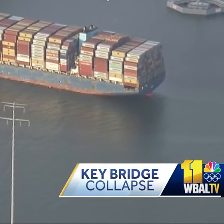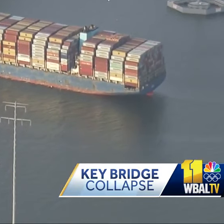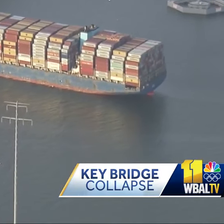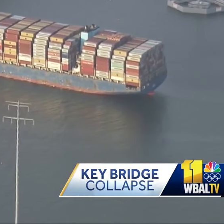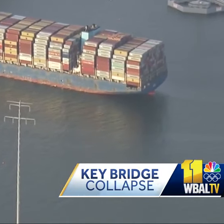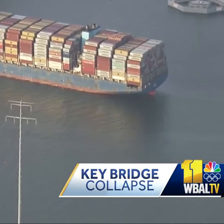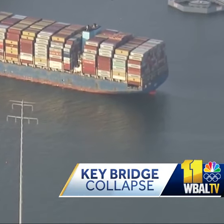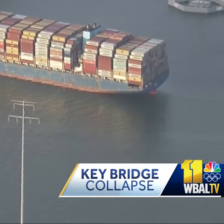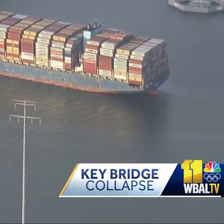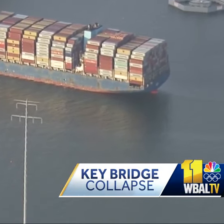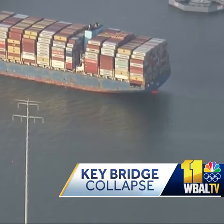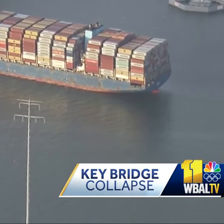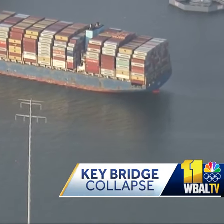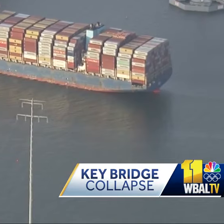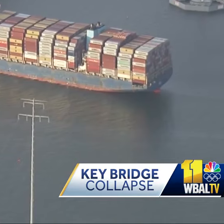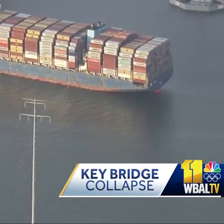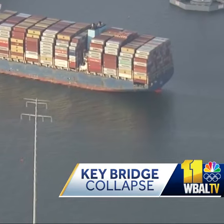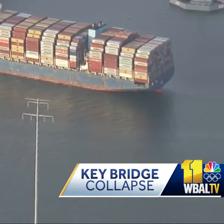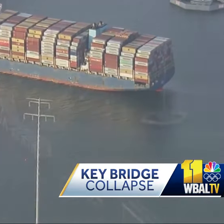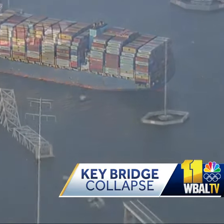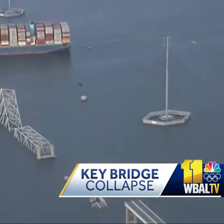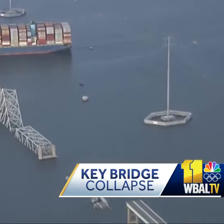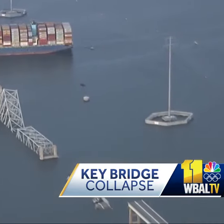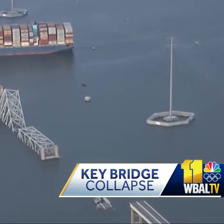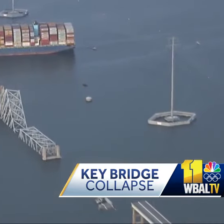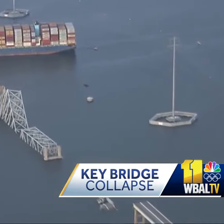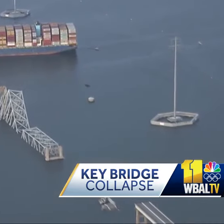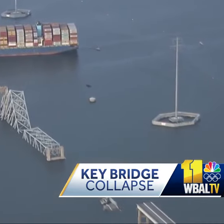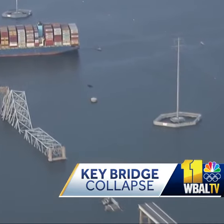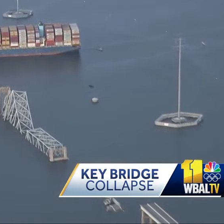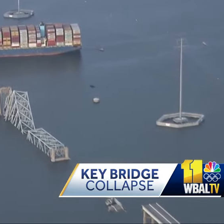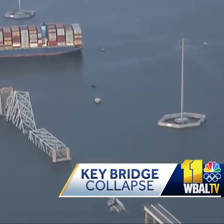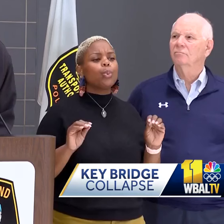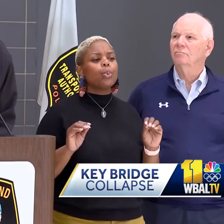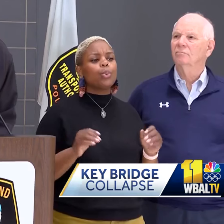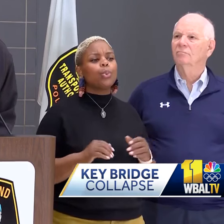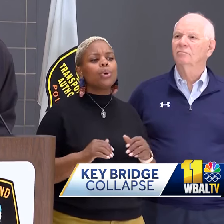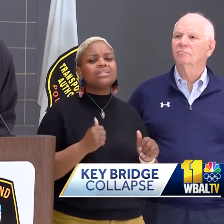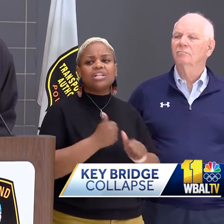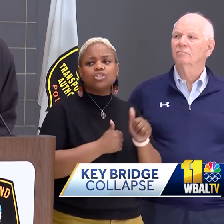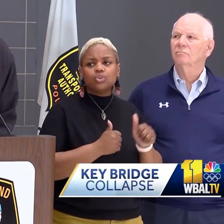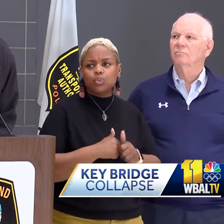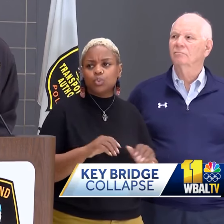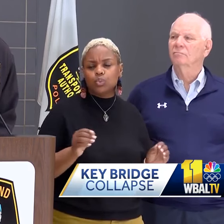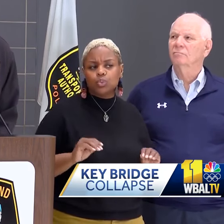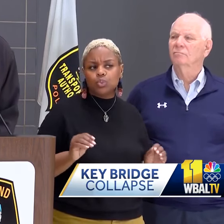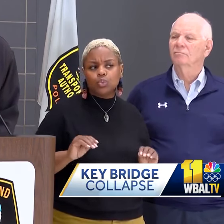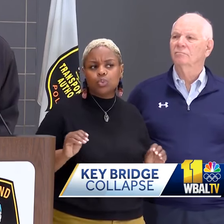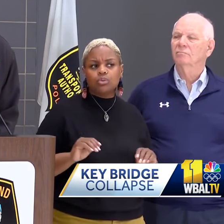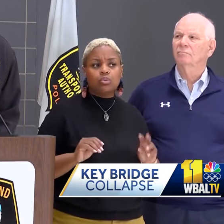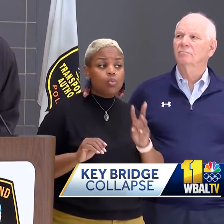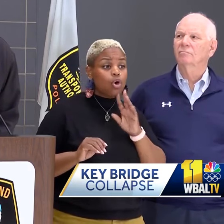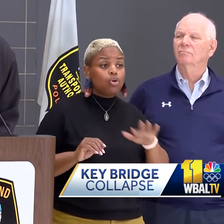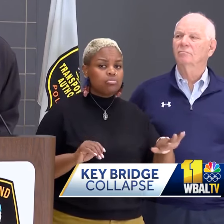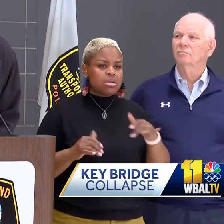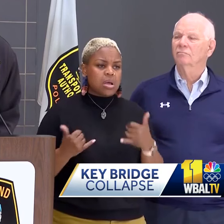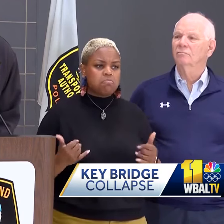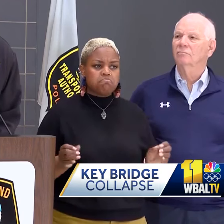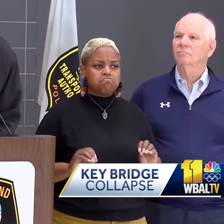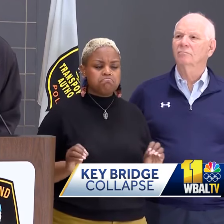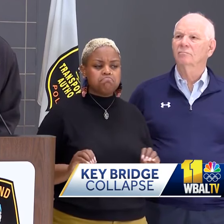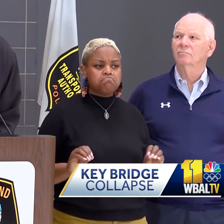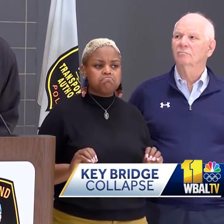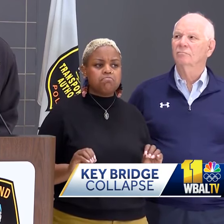THAT’S THE RESTING ON TOP OF AND LEANING UP AGAINST THE VESSEL, THE GOVERNOR ALSO CONFIRMING NO HAZARDS HAVE BEEN DETECTED IN THE WATER AROUND THE SHIP.